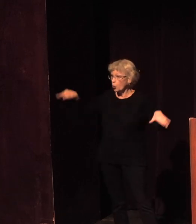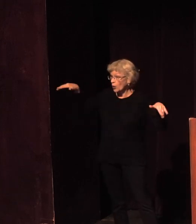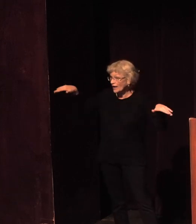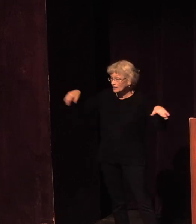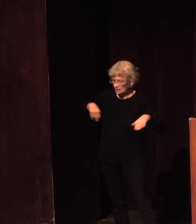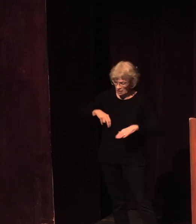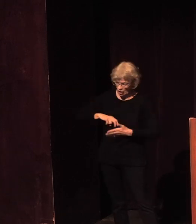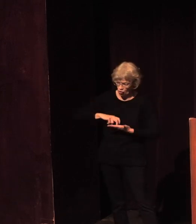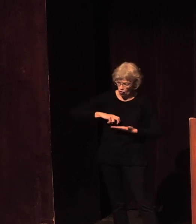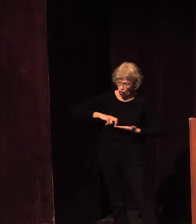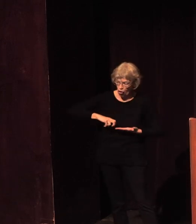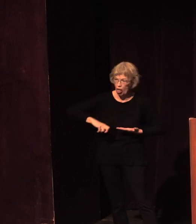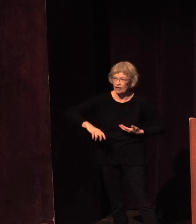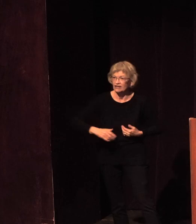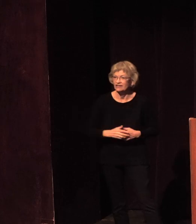and all my relatives, the two elected,